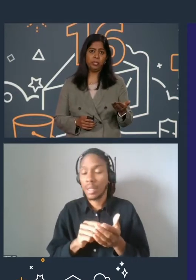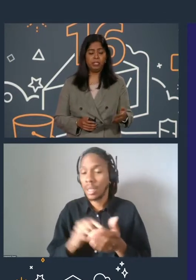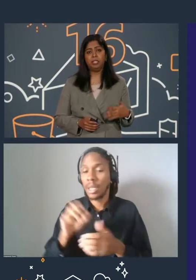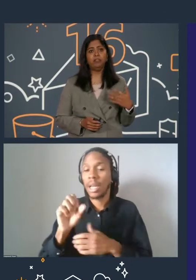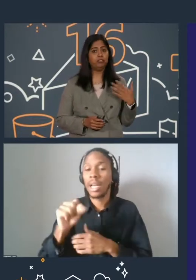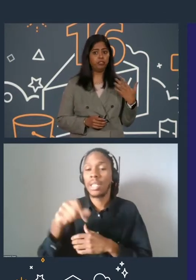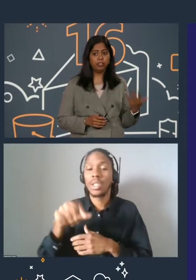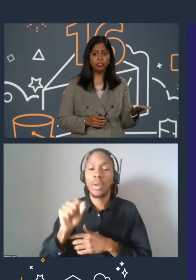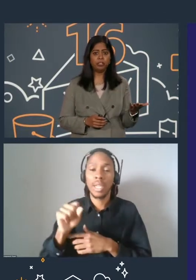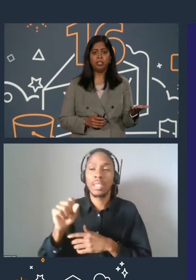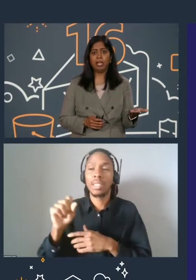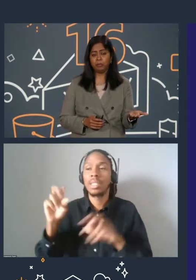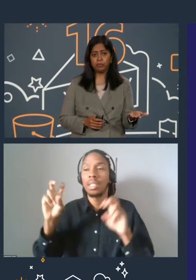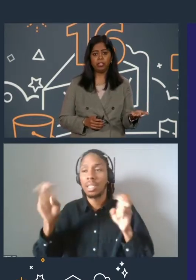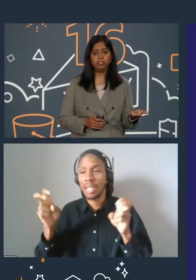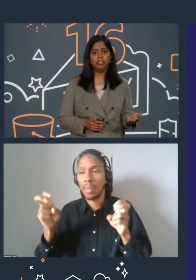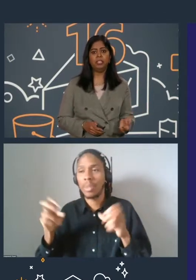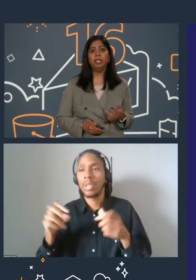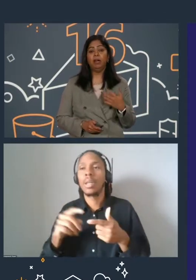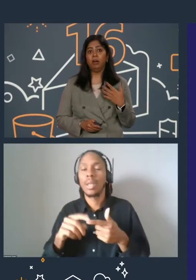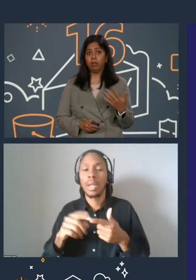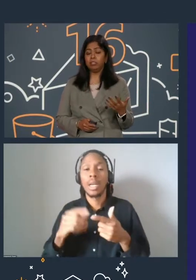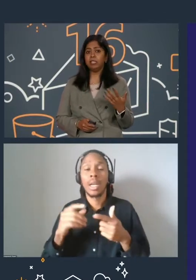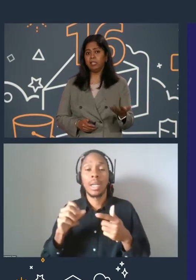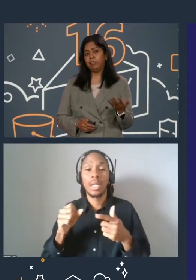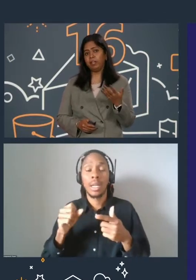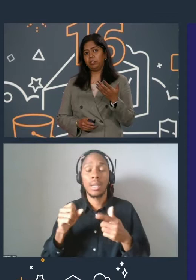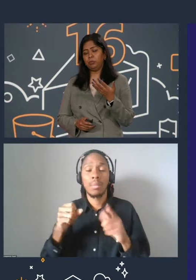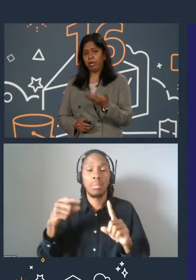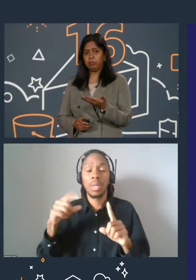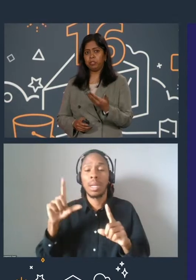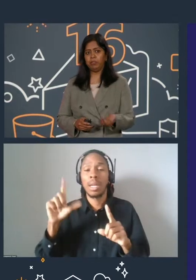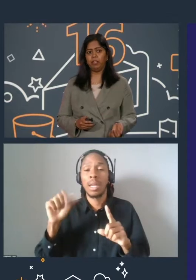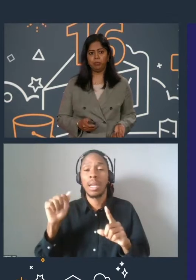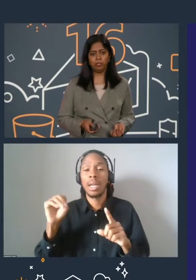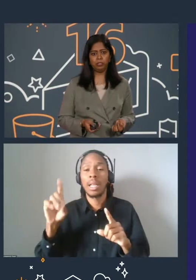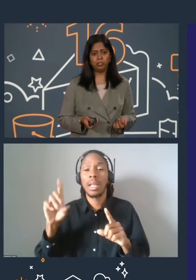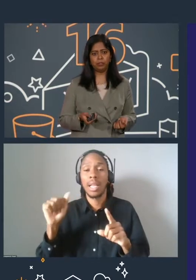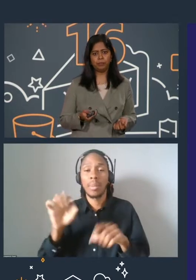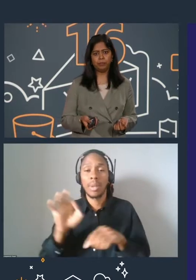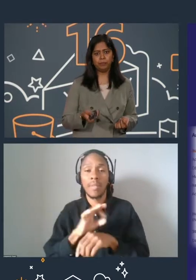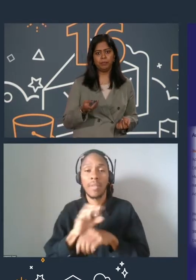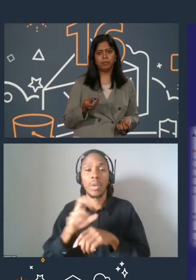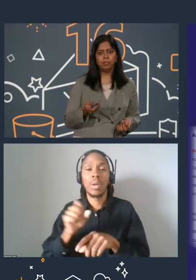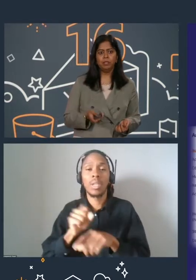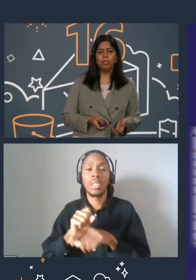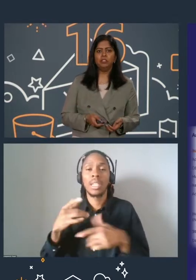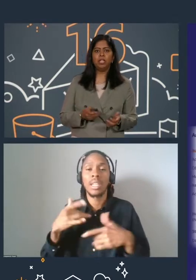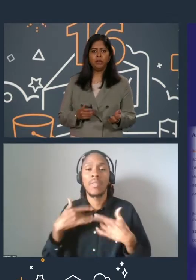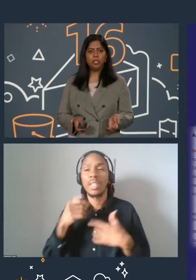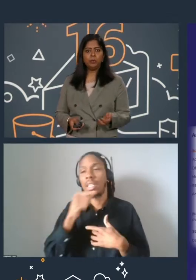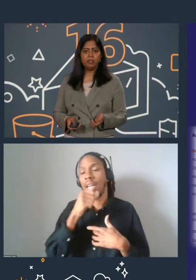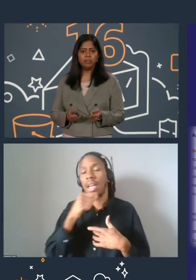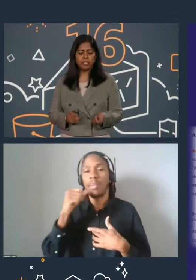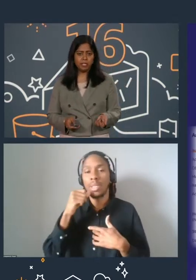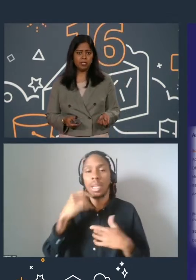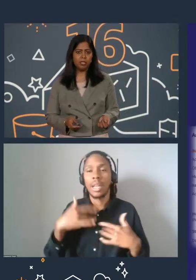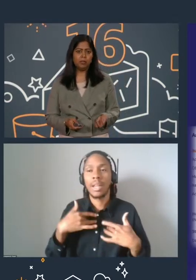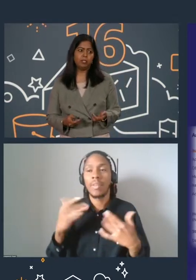It can even trigger a Lambda function or send an event to Amazon EventBridge. So now that we have seen, you know,